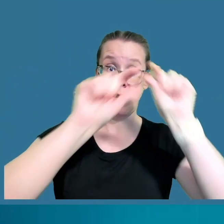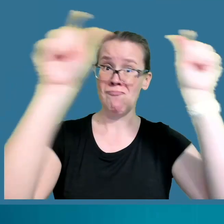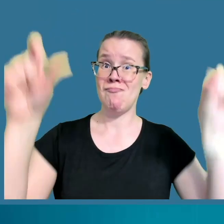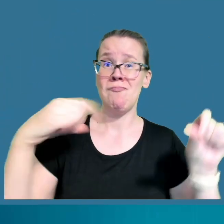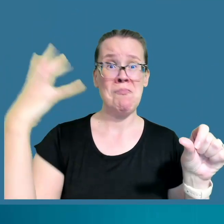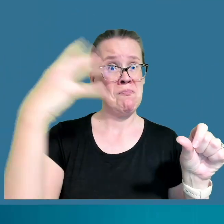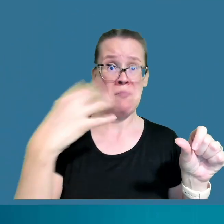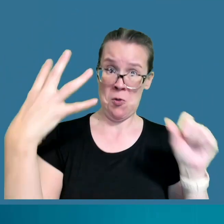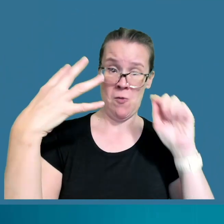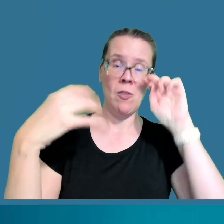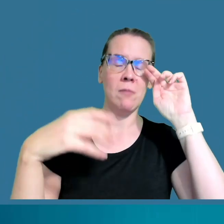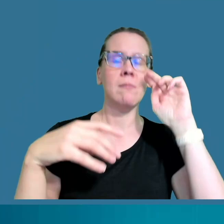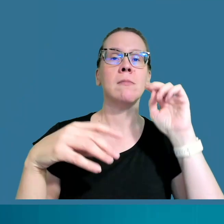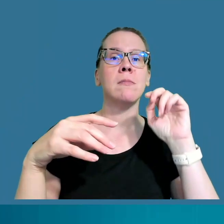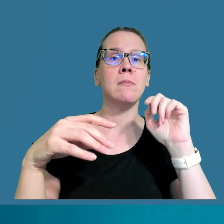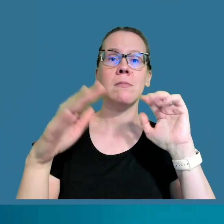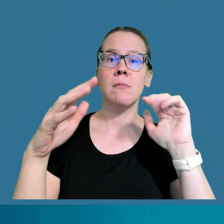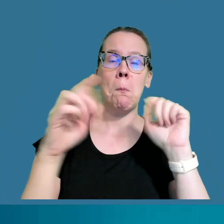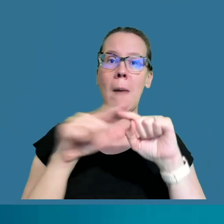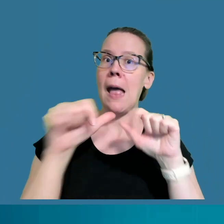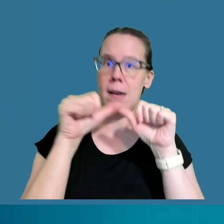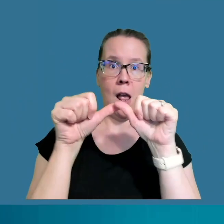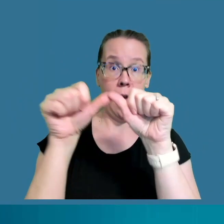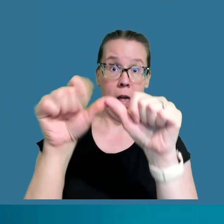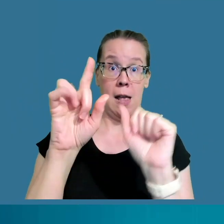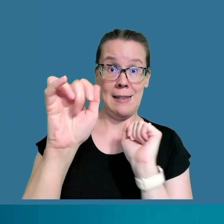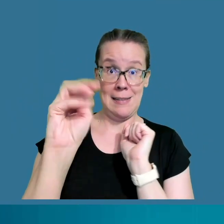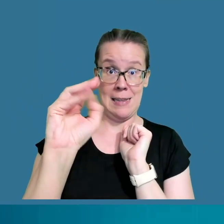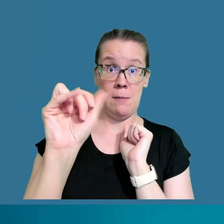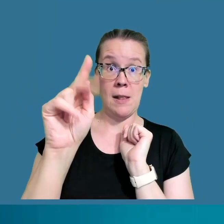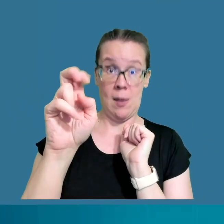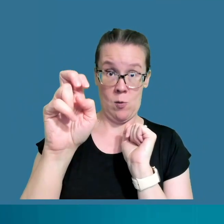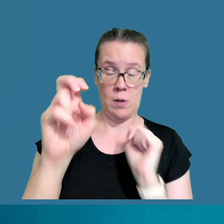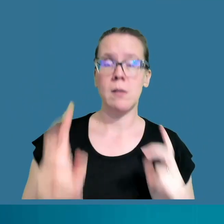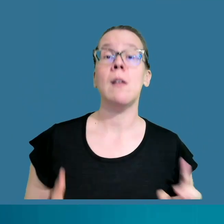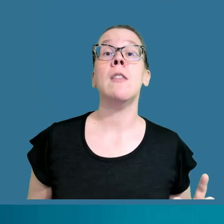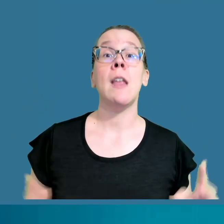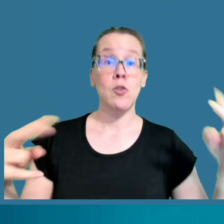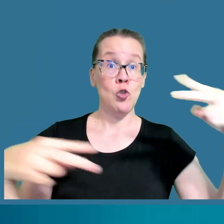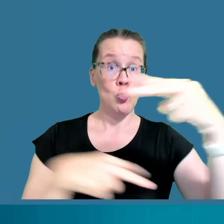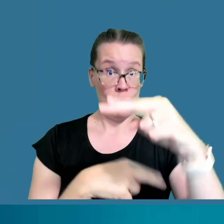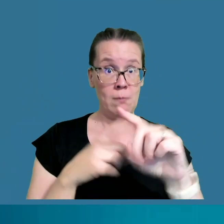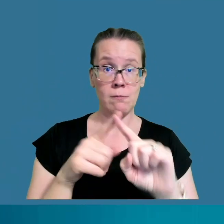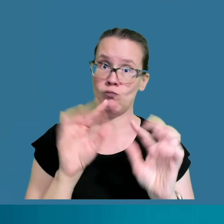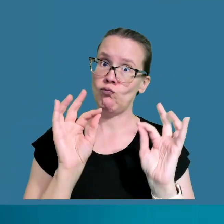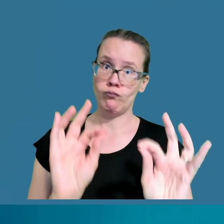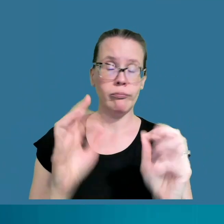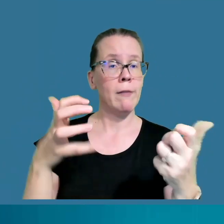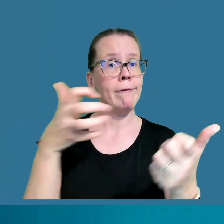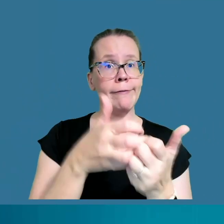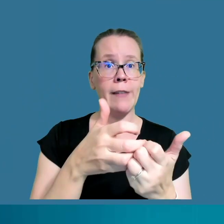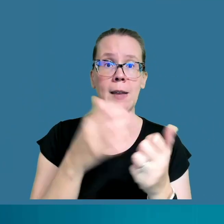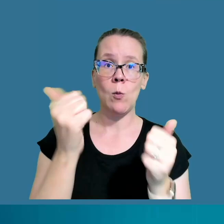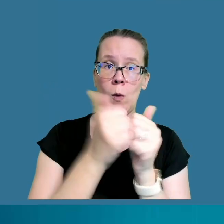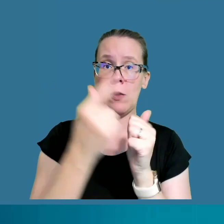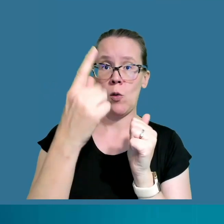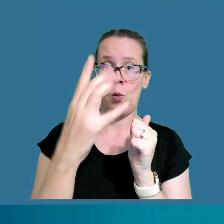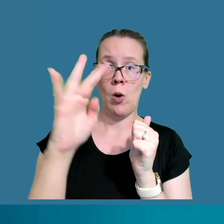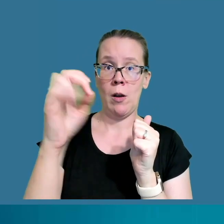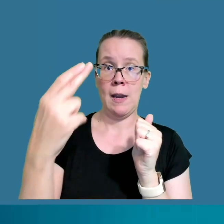but I do strongly recommend it. Because what can happen is, especially on weird angled seams-- You created the block, you, um,